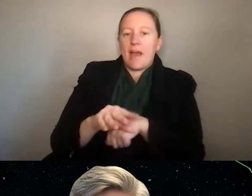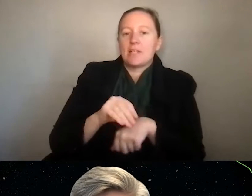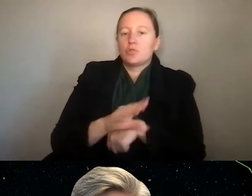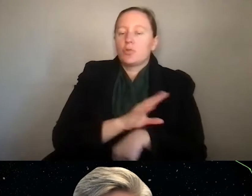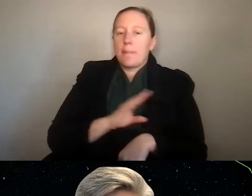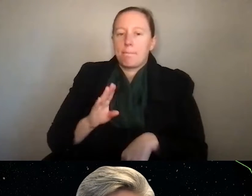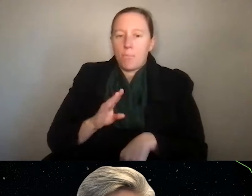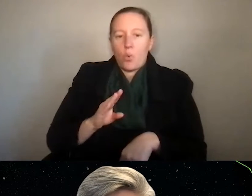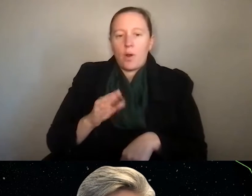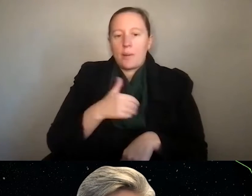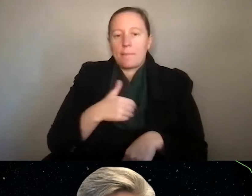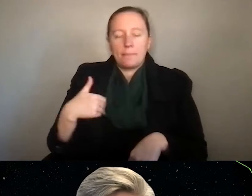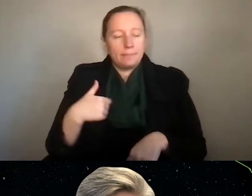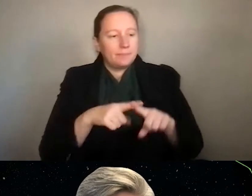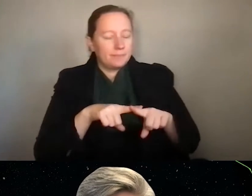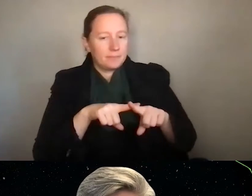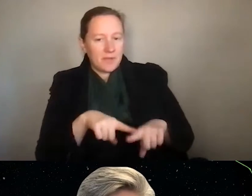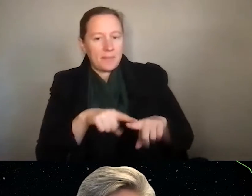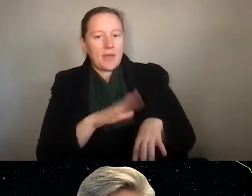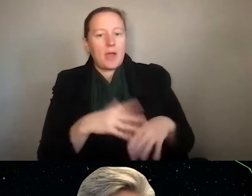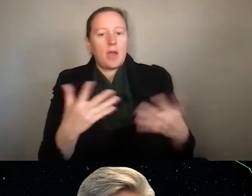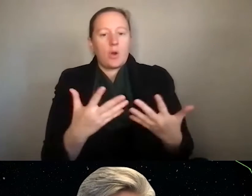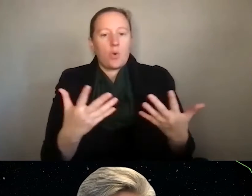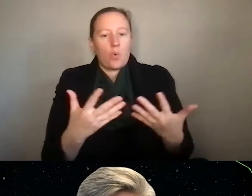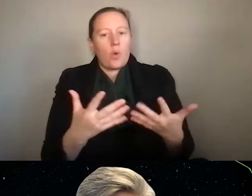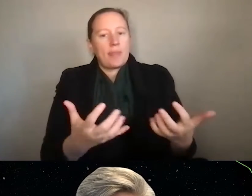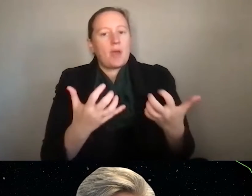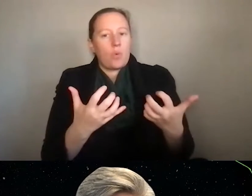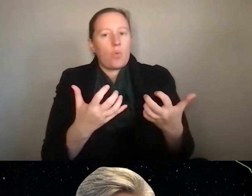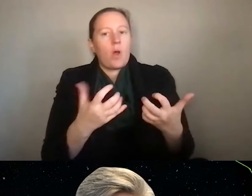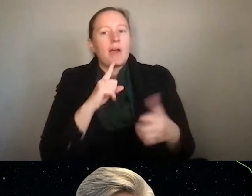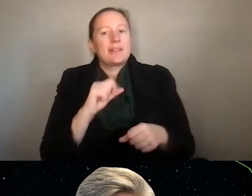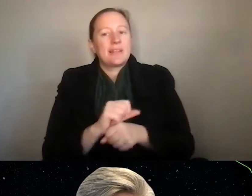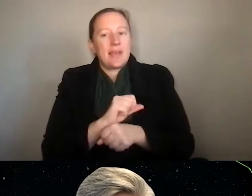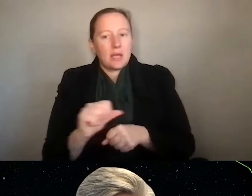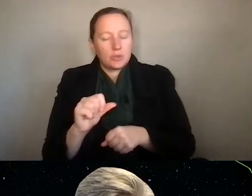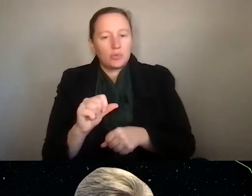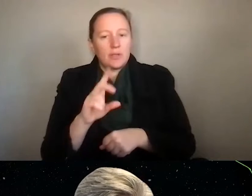Leroy Jones II: It really depends on what they're asking for in the actual DCL,